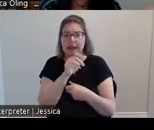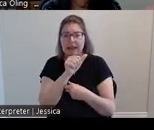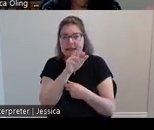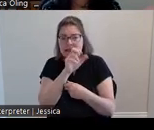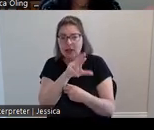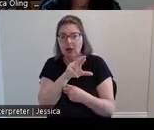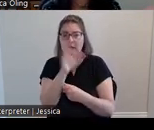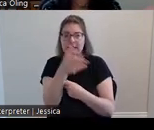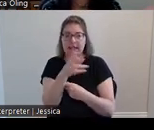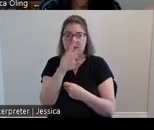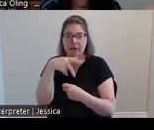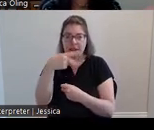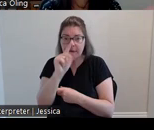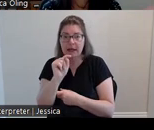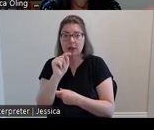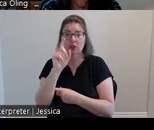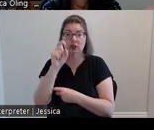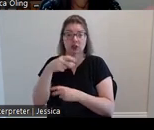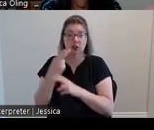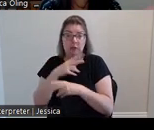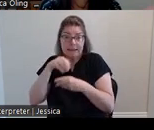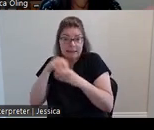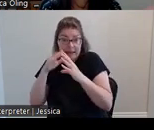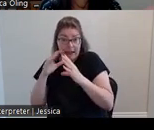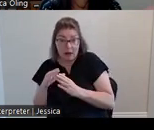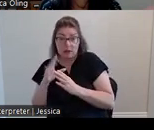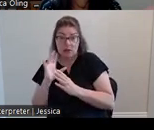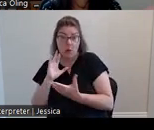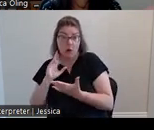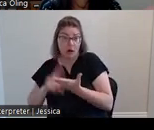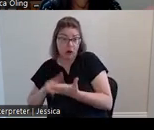“Should we use in-house or contract support to verify accessibility?